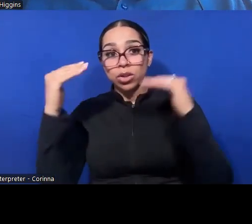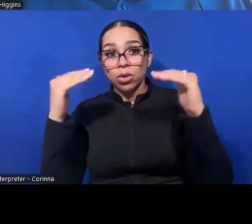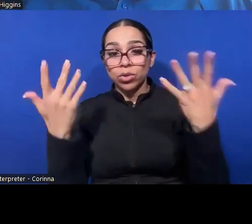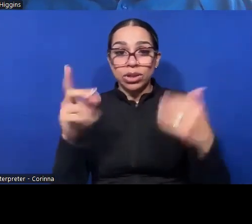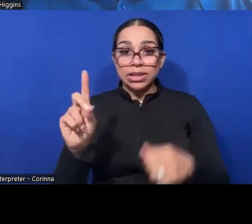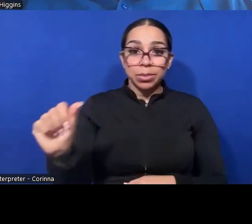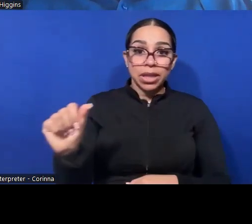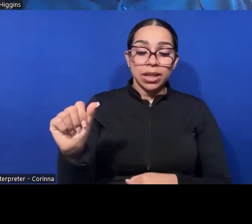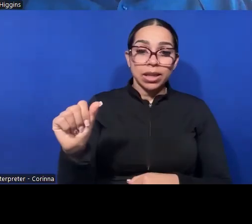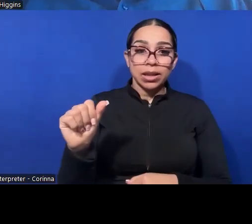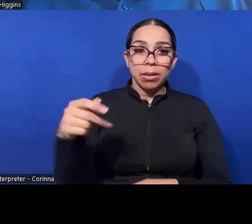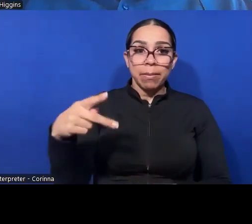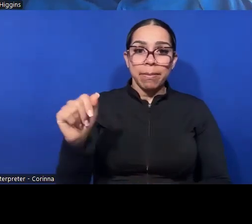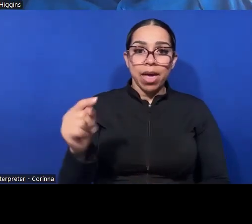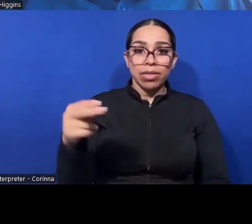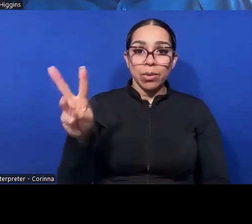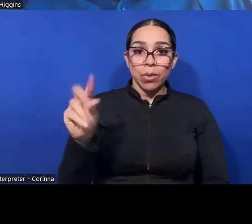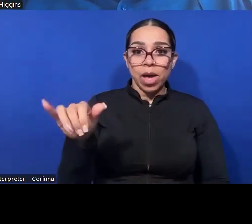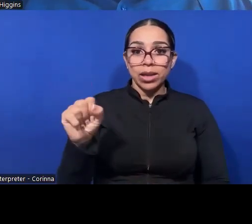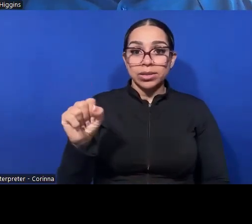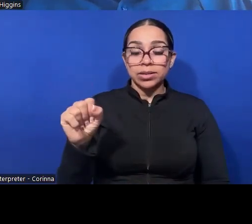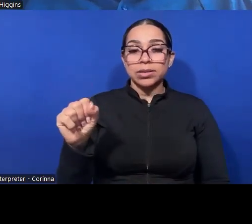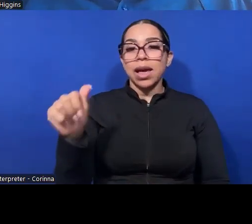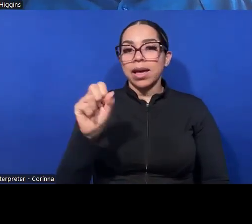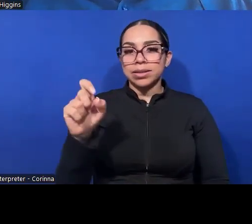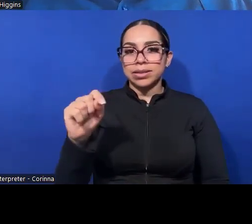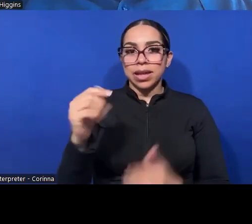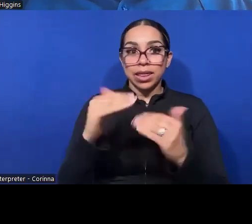So it's going to be an asset limit of $130,000 for an individual.